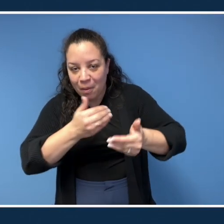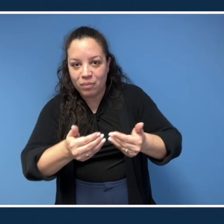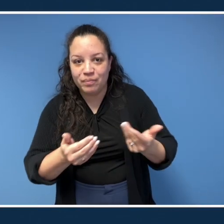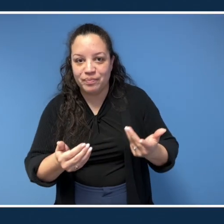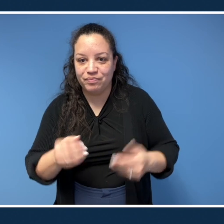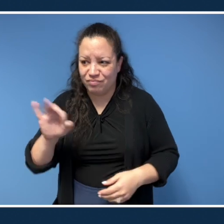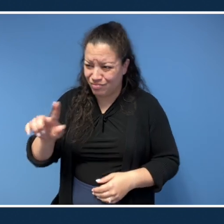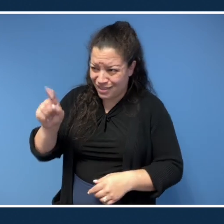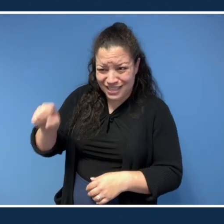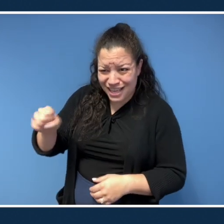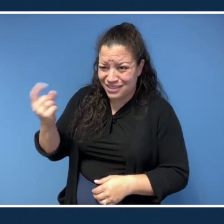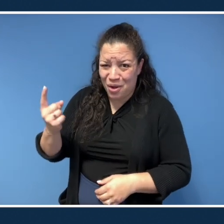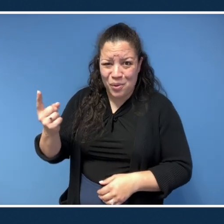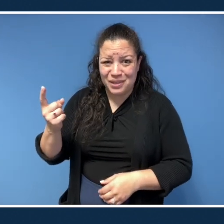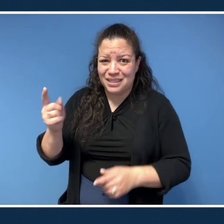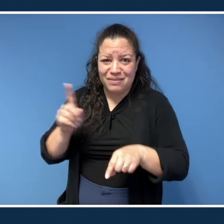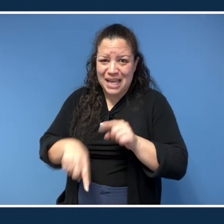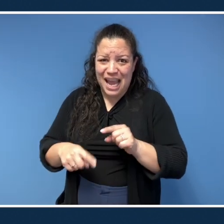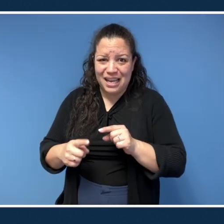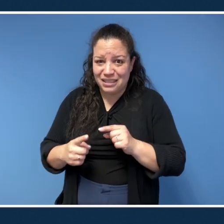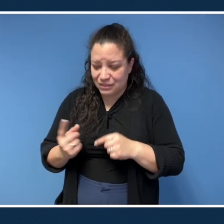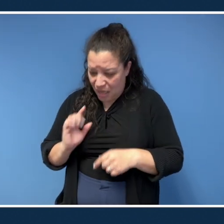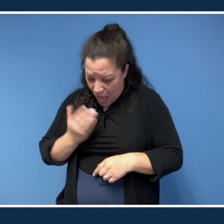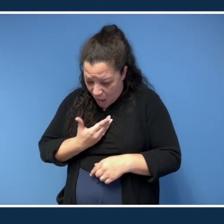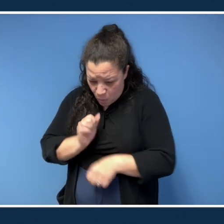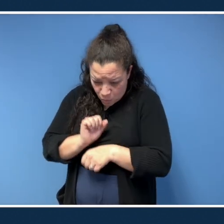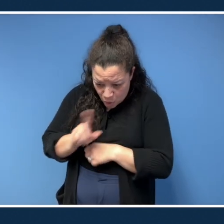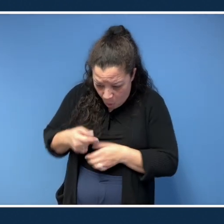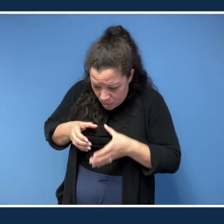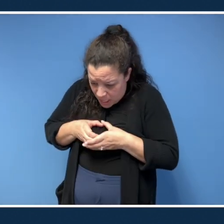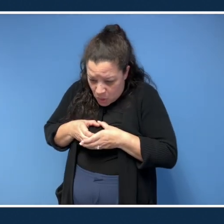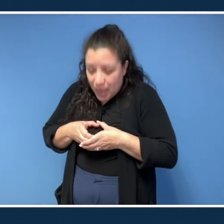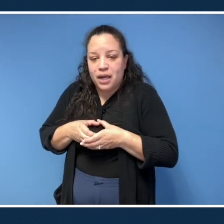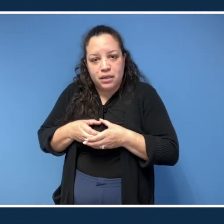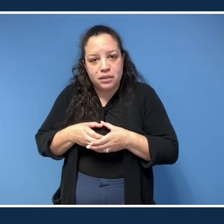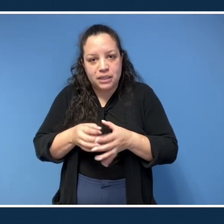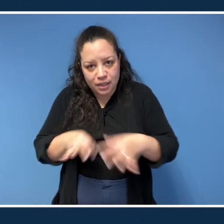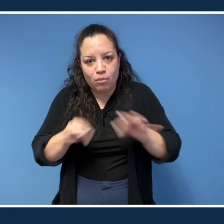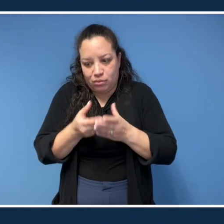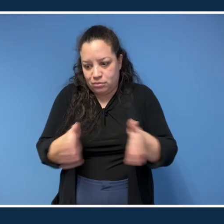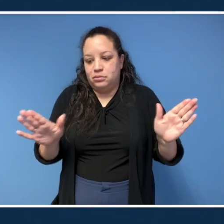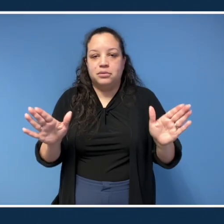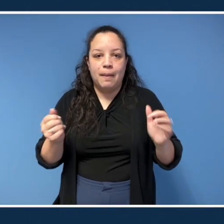We say all the time, don't we Shawn, we can't do this work alone. It's not ours to lead on our own. So really love the fact that we have some